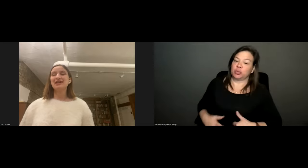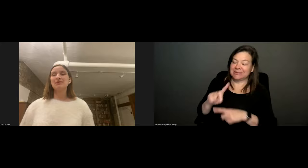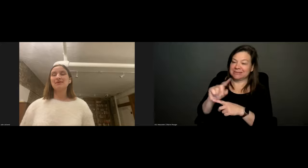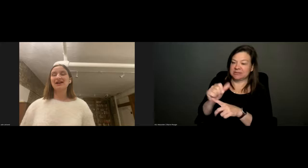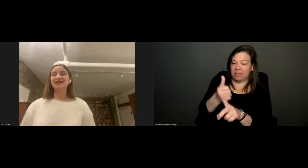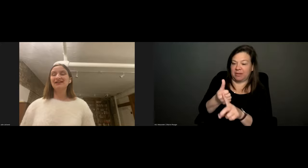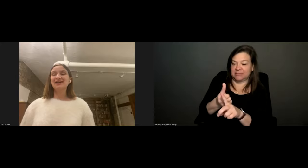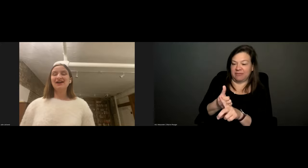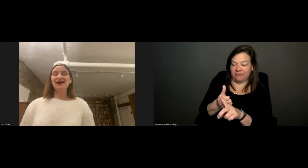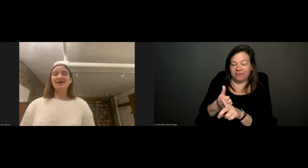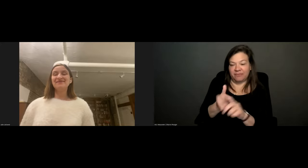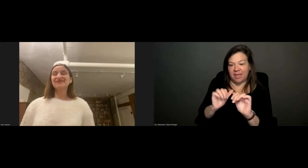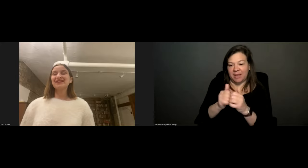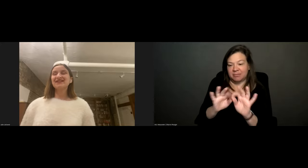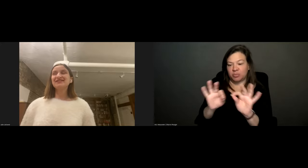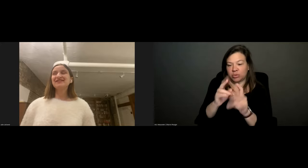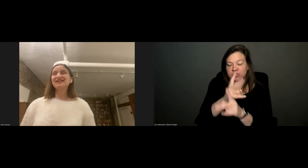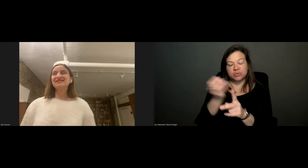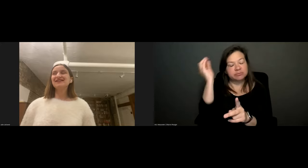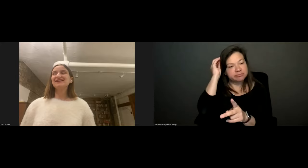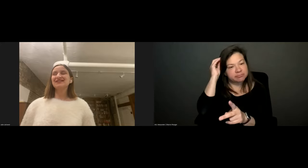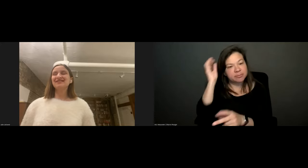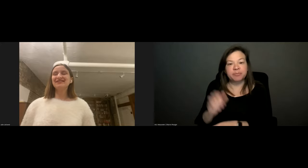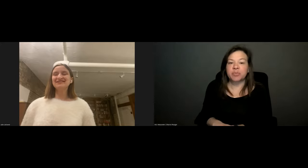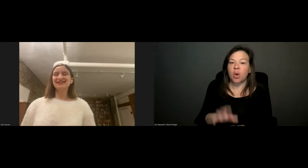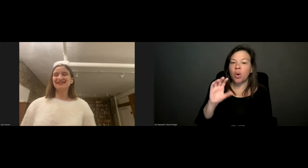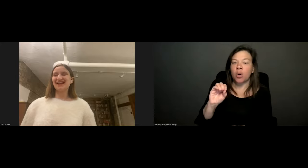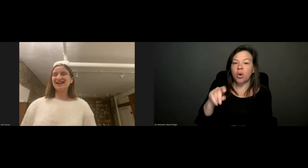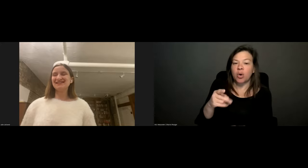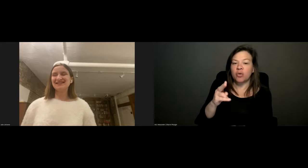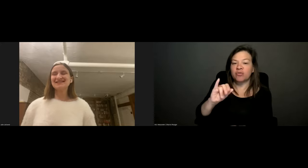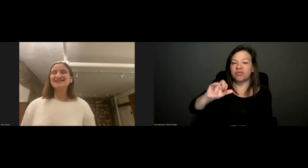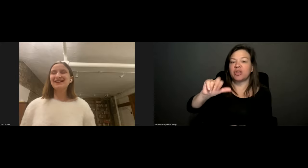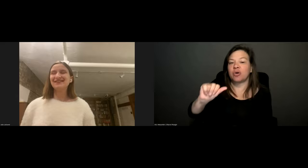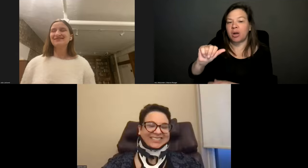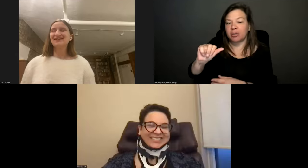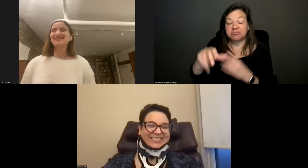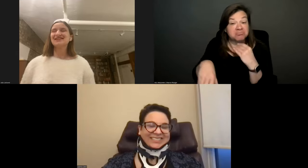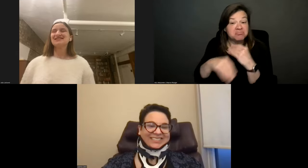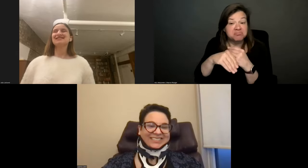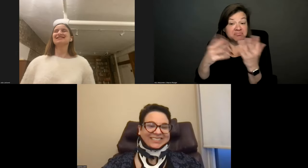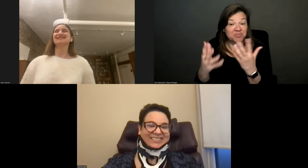to keep in mind. Ophira, what would you like to add to this conversation?